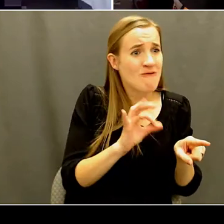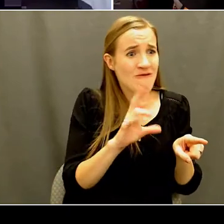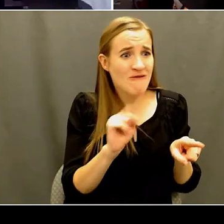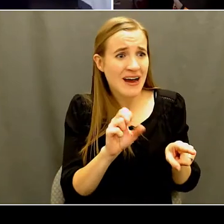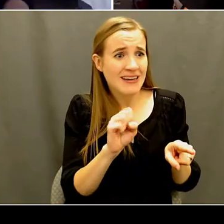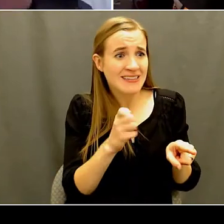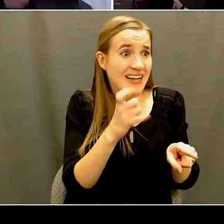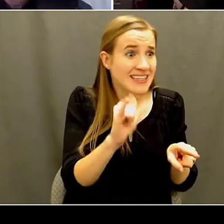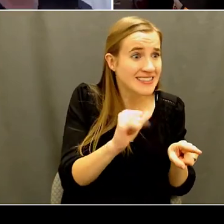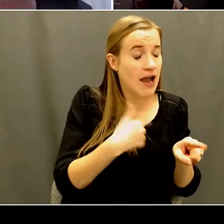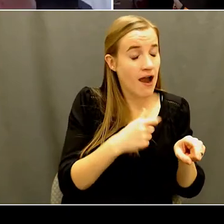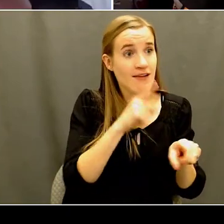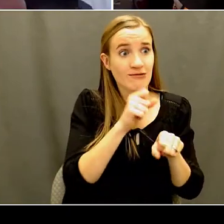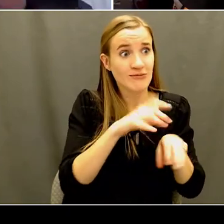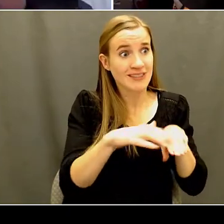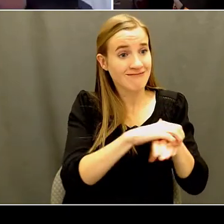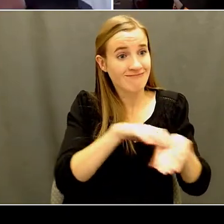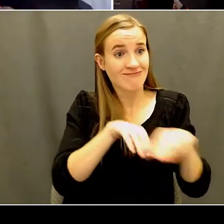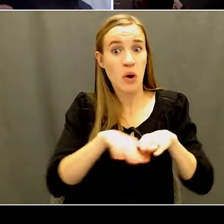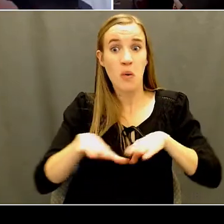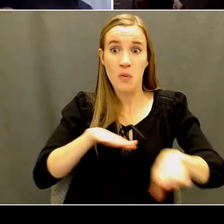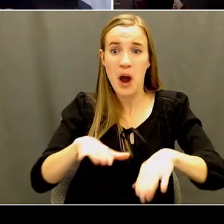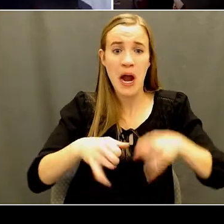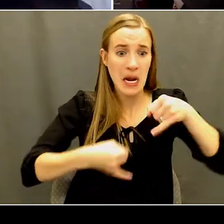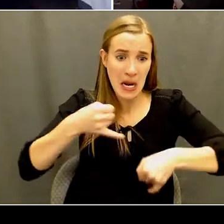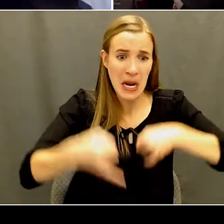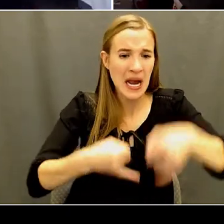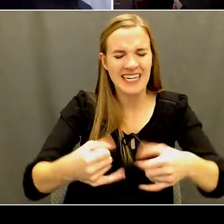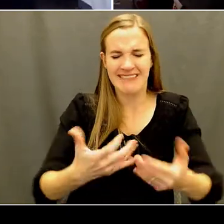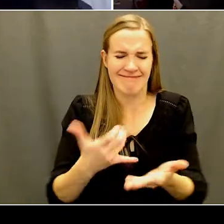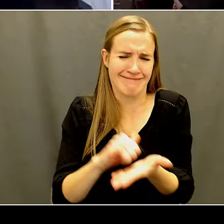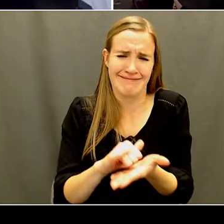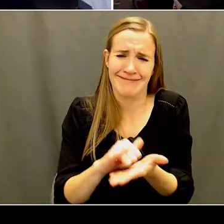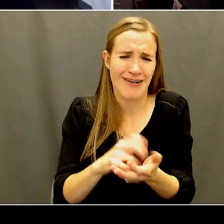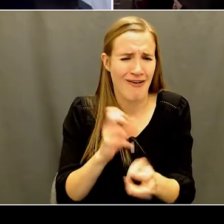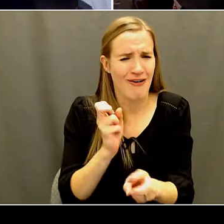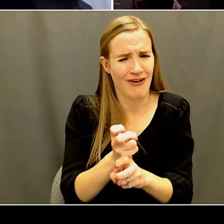Like I I knew as a visibly disabled person that people would doubt my